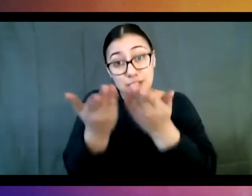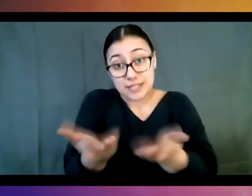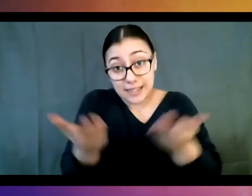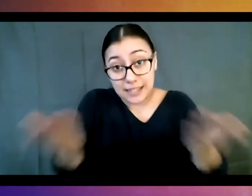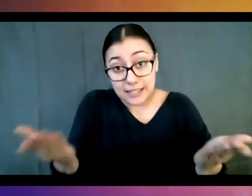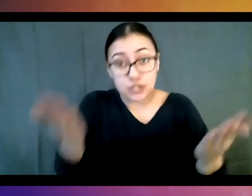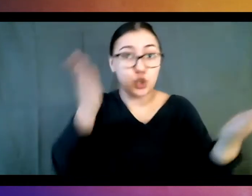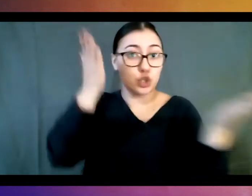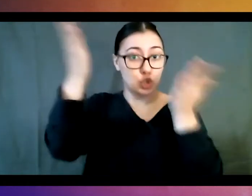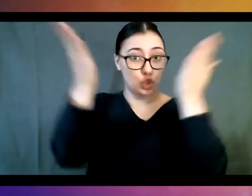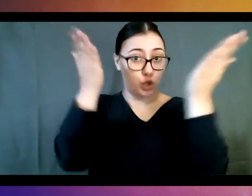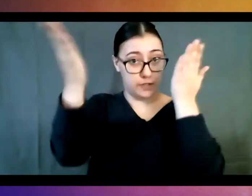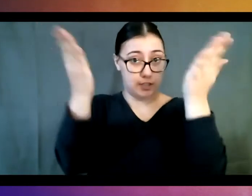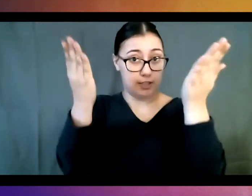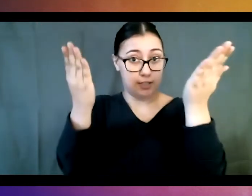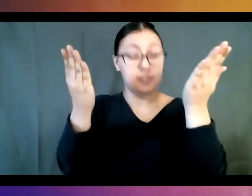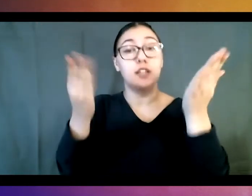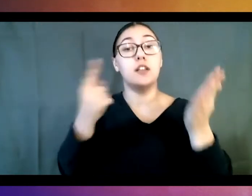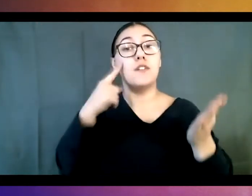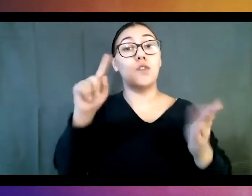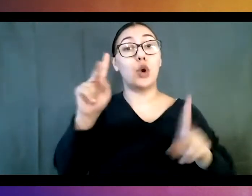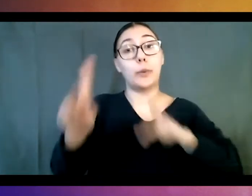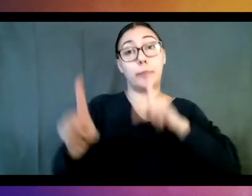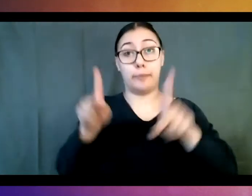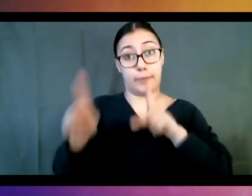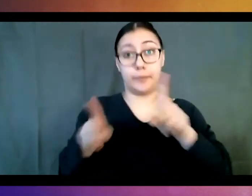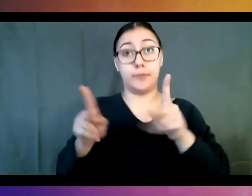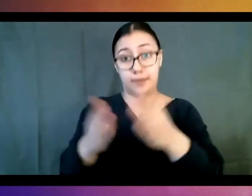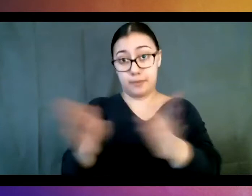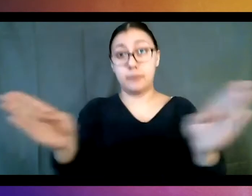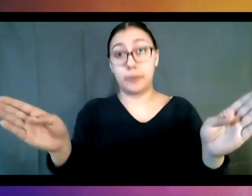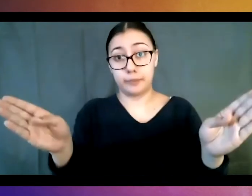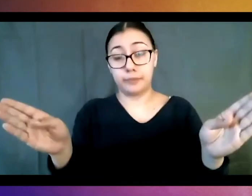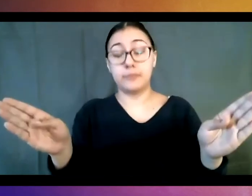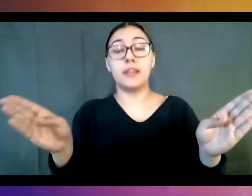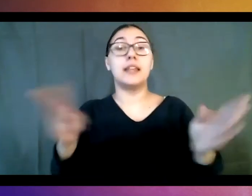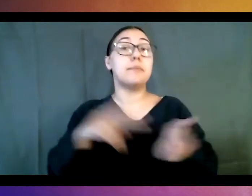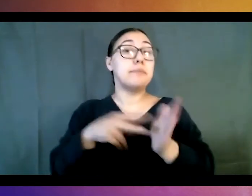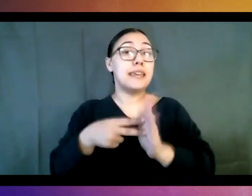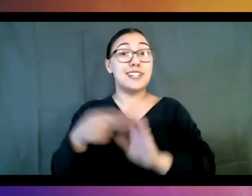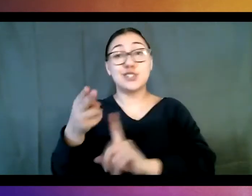Examples are: hotels, restaurants, retail stores,